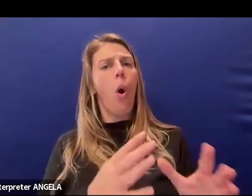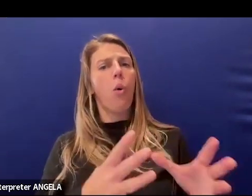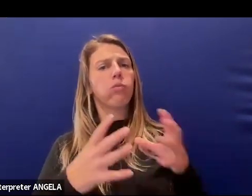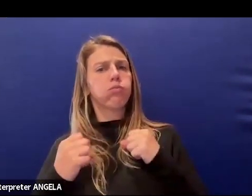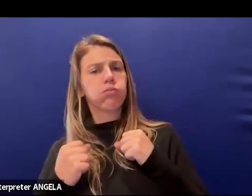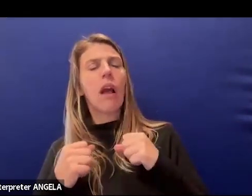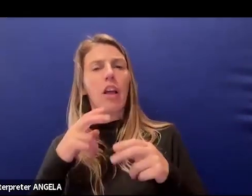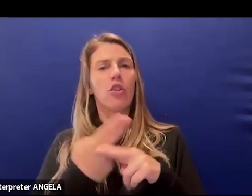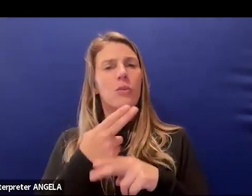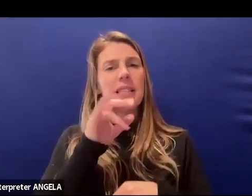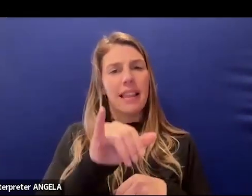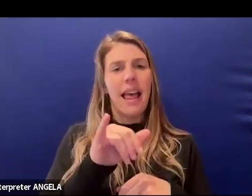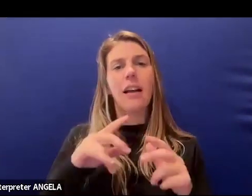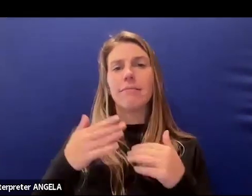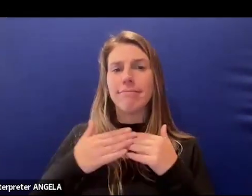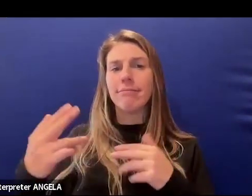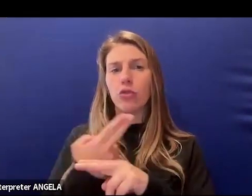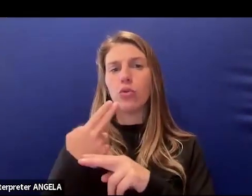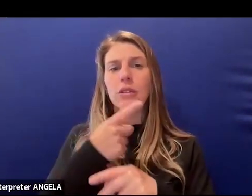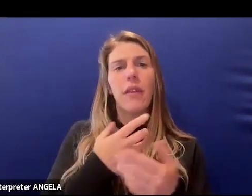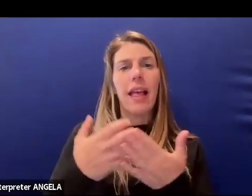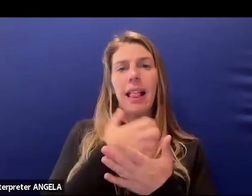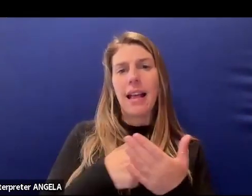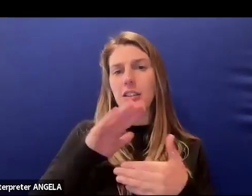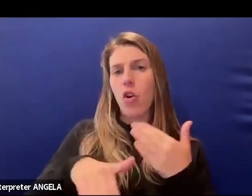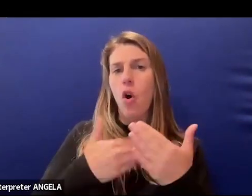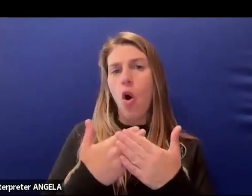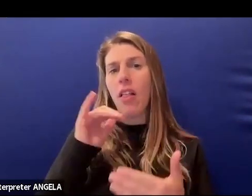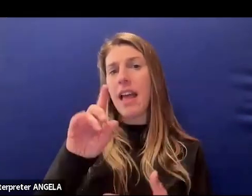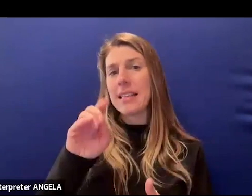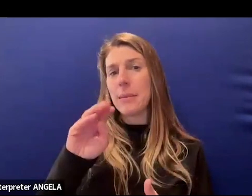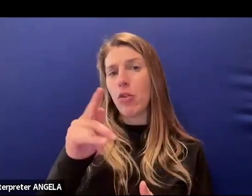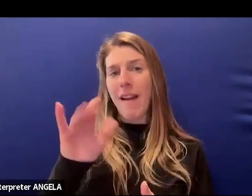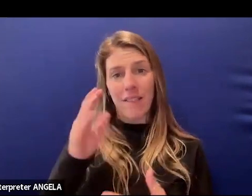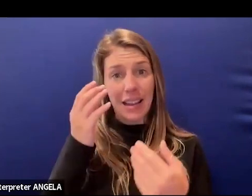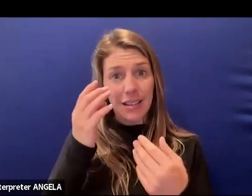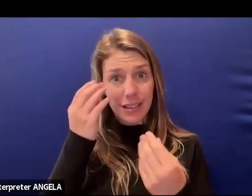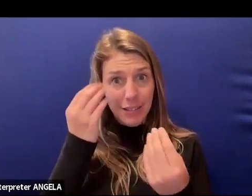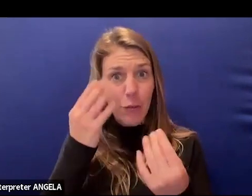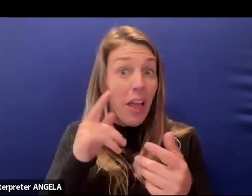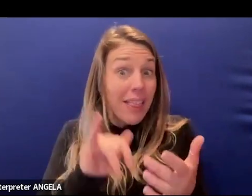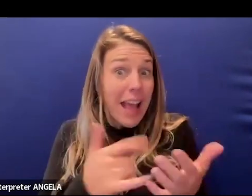We have seen organizations take that up and use it when they're collecting other demographic data, which is exactly what we wanted to see.